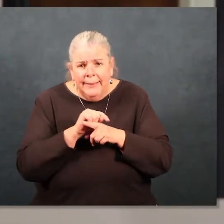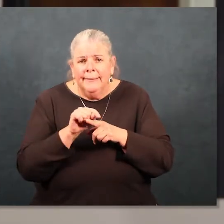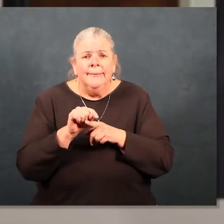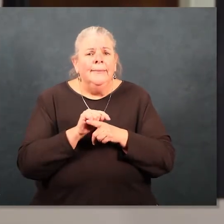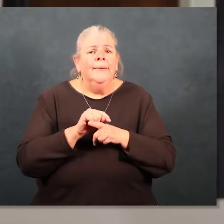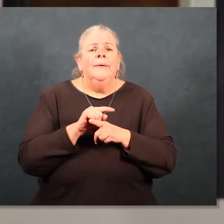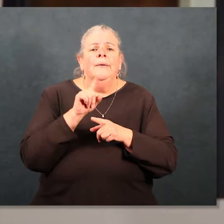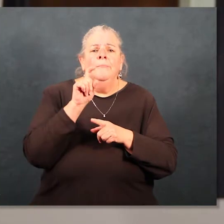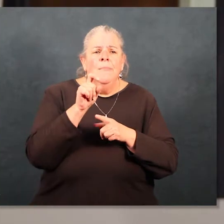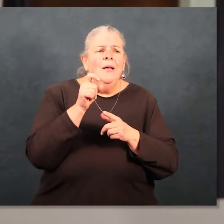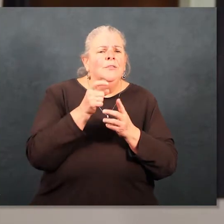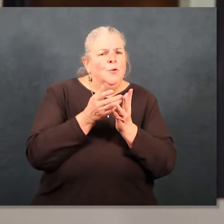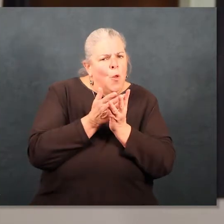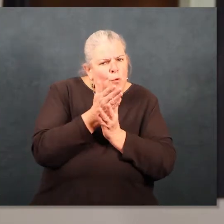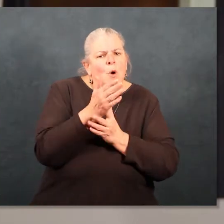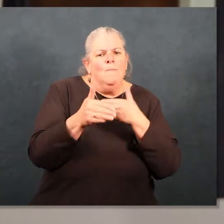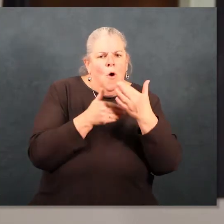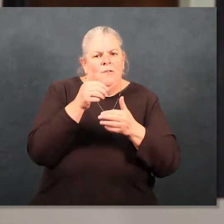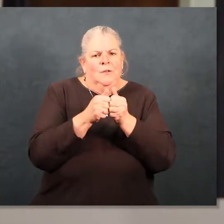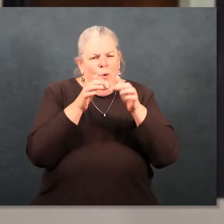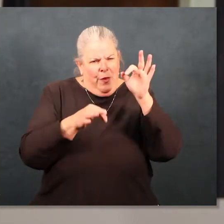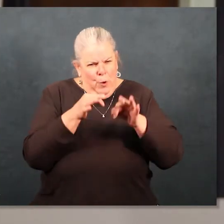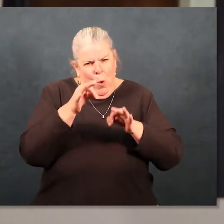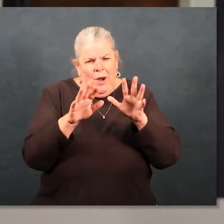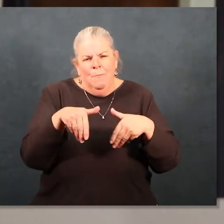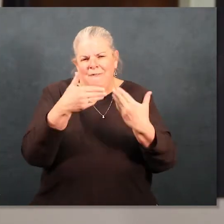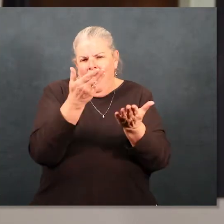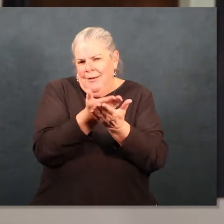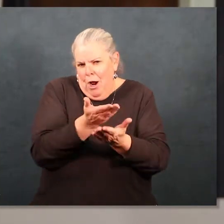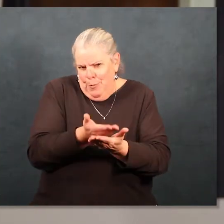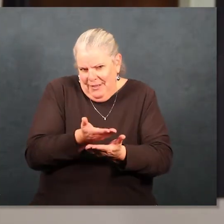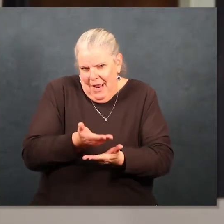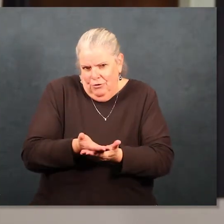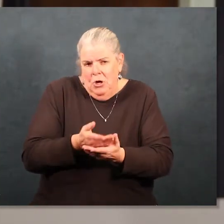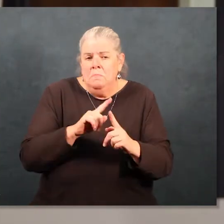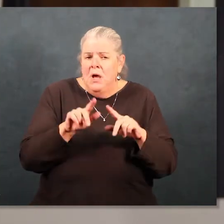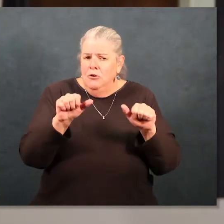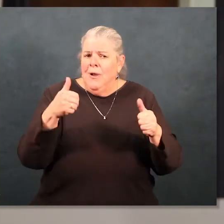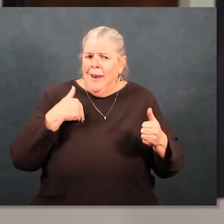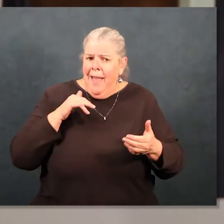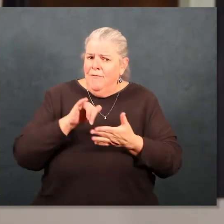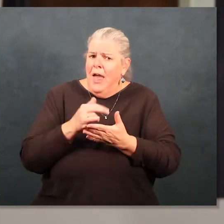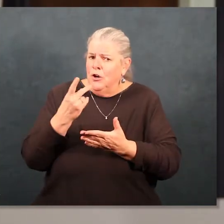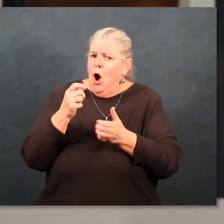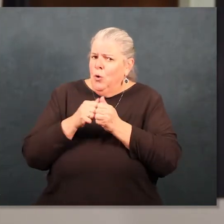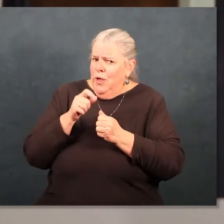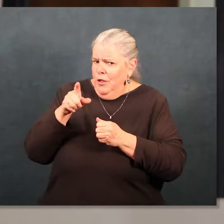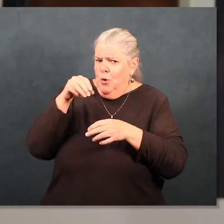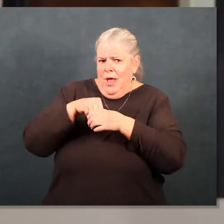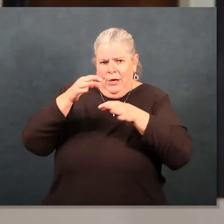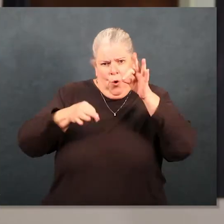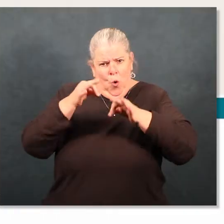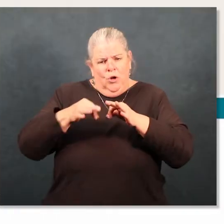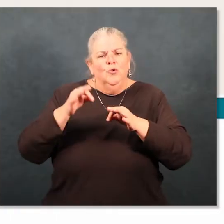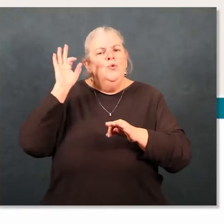with the court and provide documentation, but you can have that dog with you in court to testify with you.